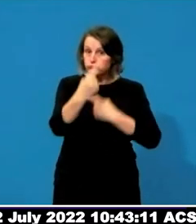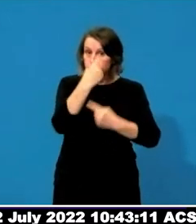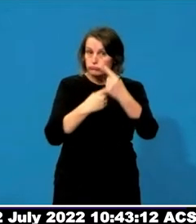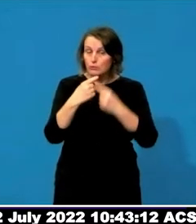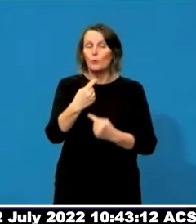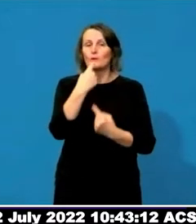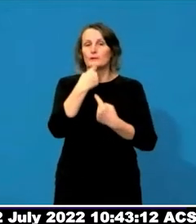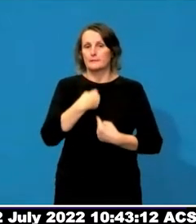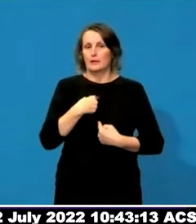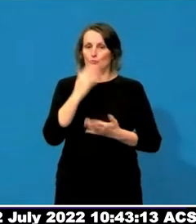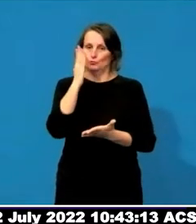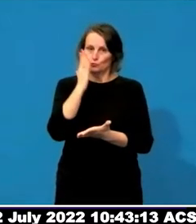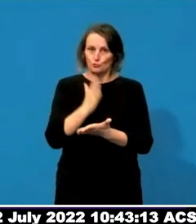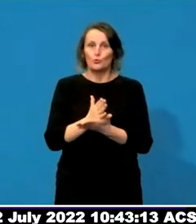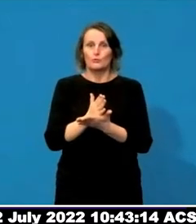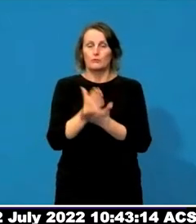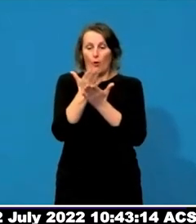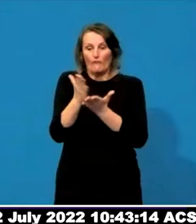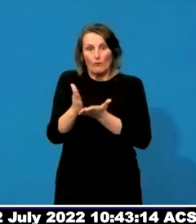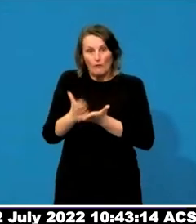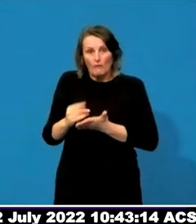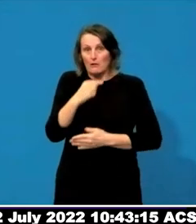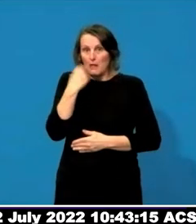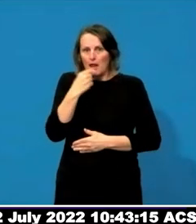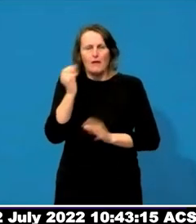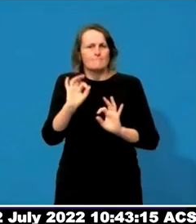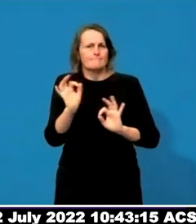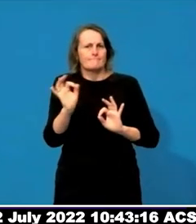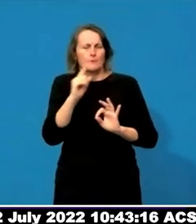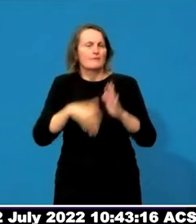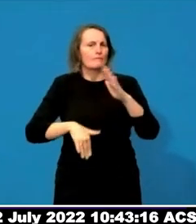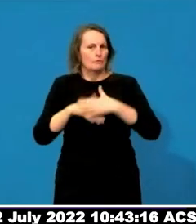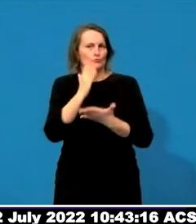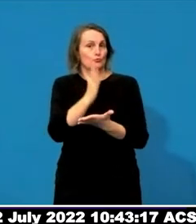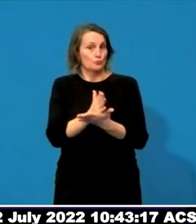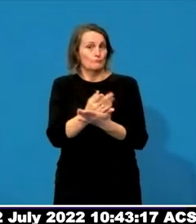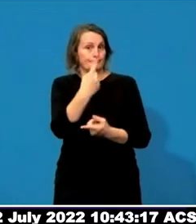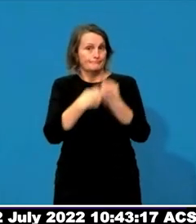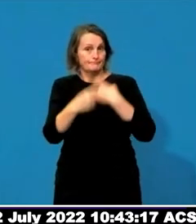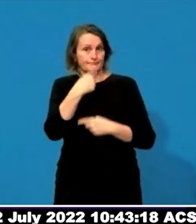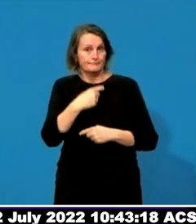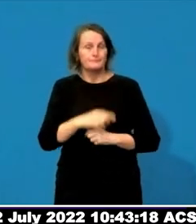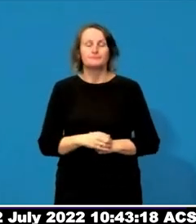will be the truth, the whole truth and nothing but the truth? I do. Thank you, Ms Walker.